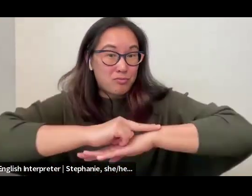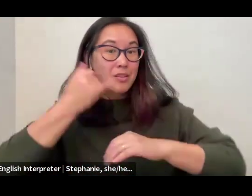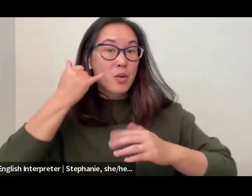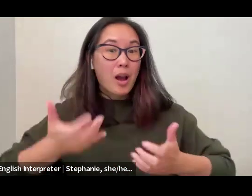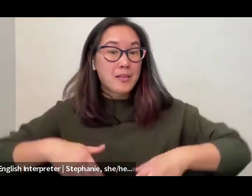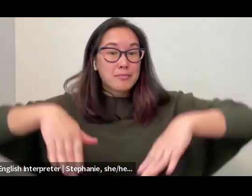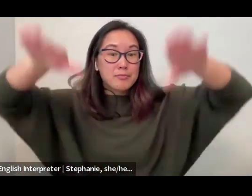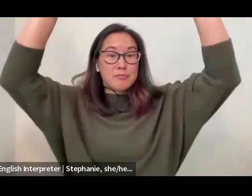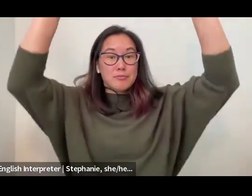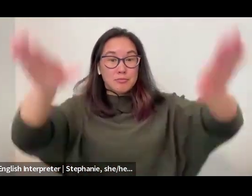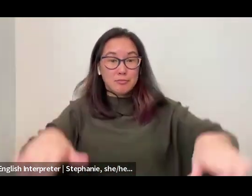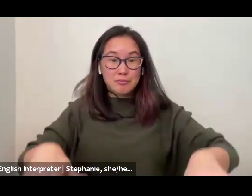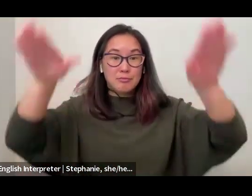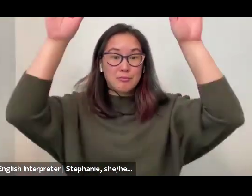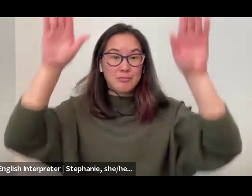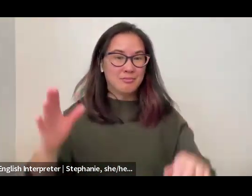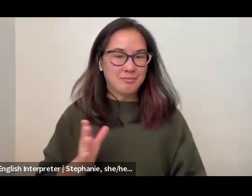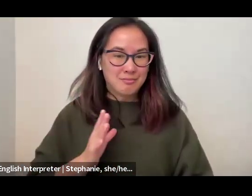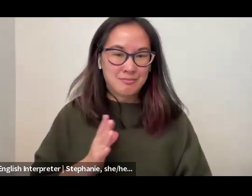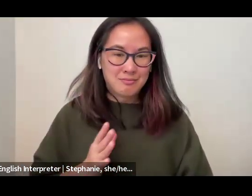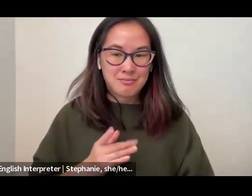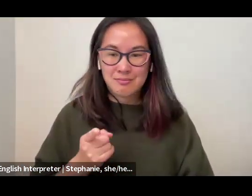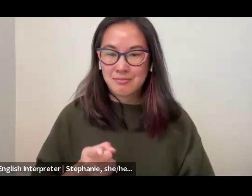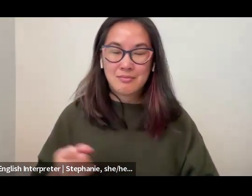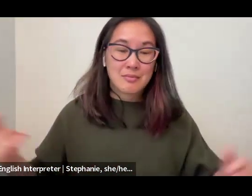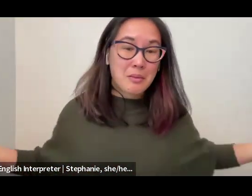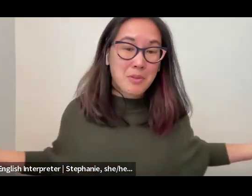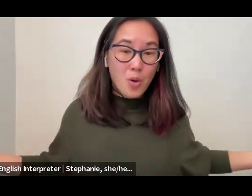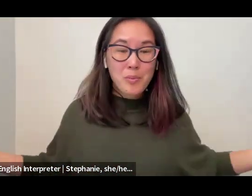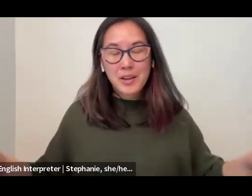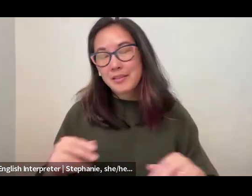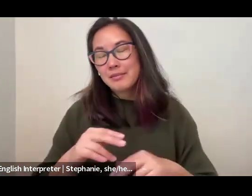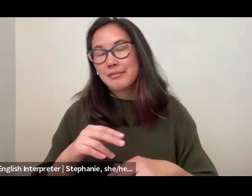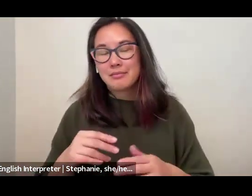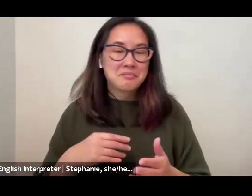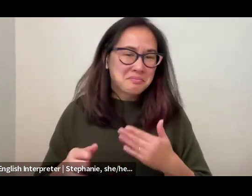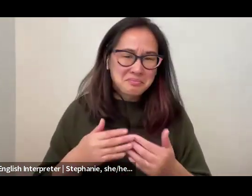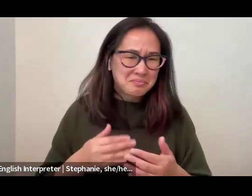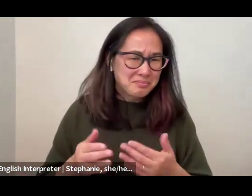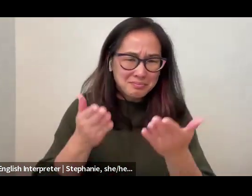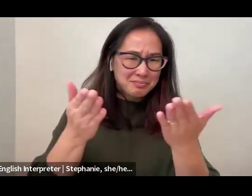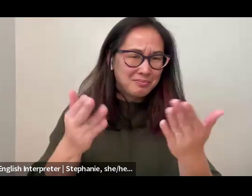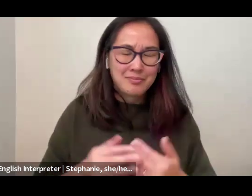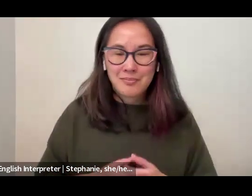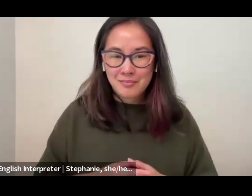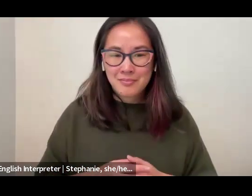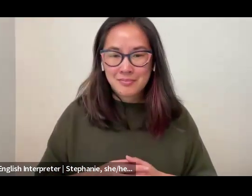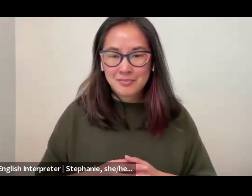Or your arms could be relaxed at your side. They could be open. They could be hugging yourself. Whatever you'd like.